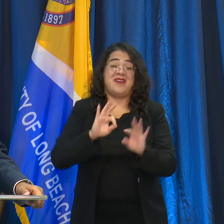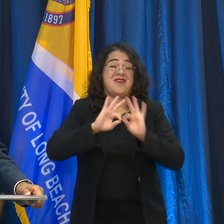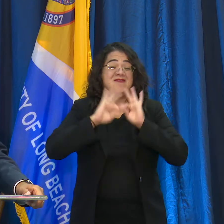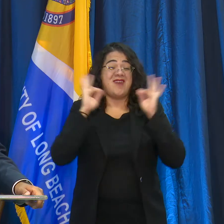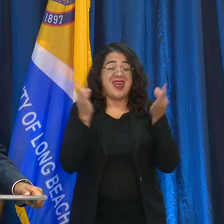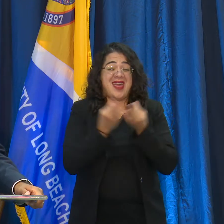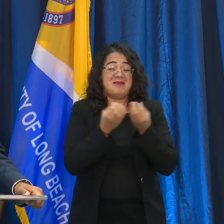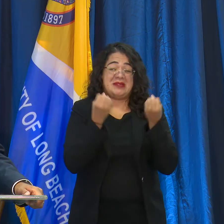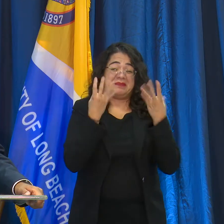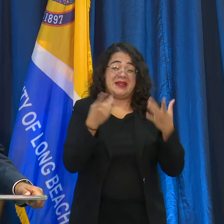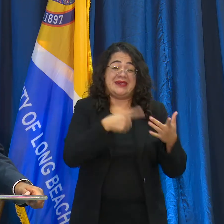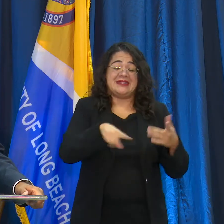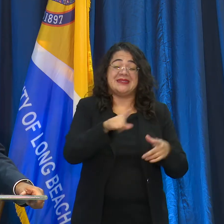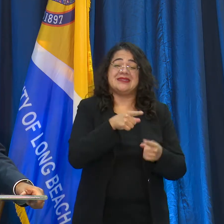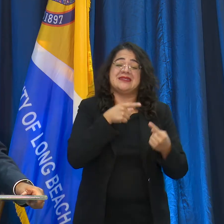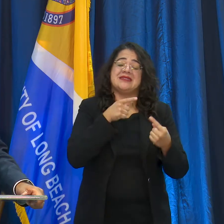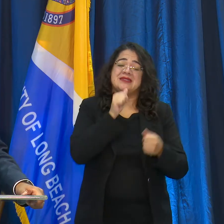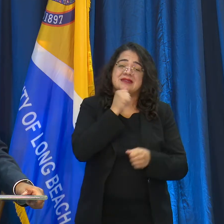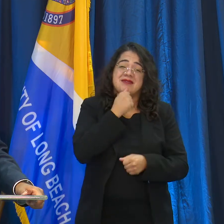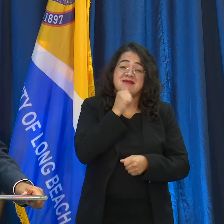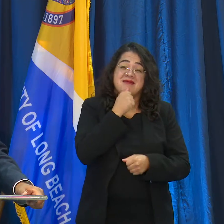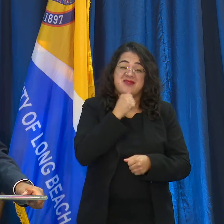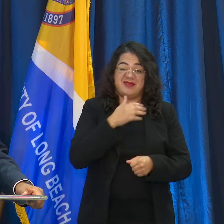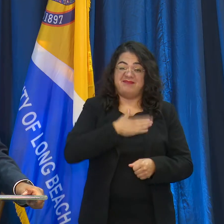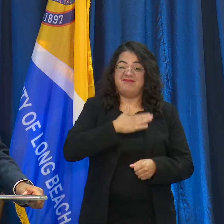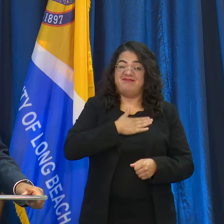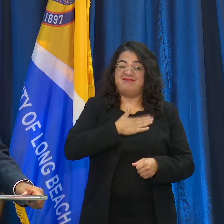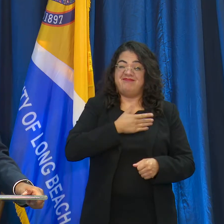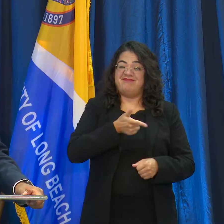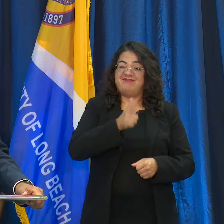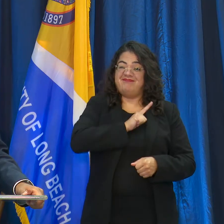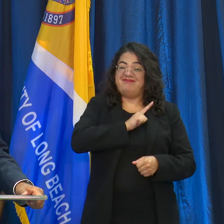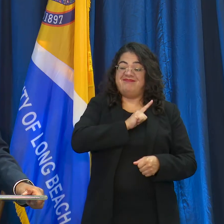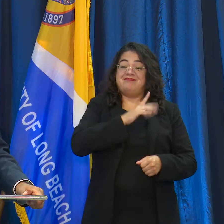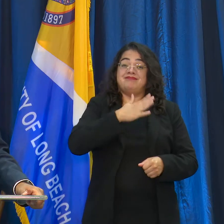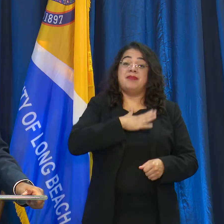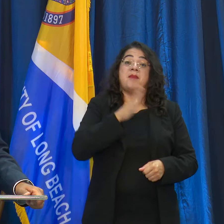Both my my mom and my stepdad have recently tested